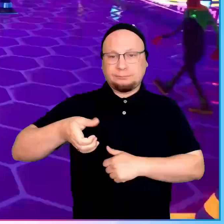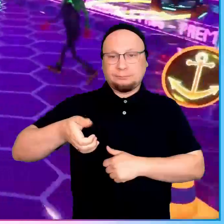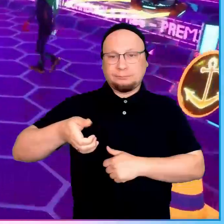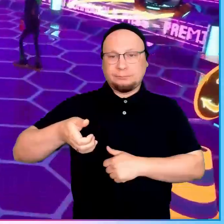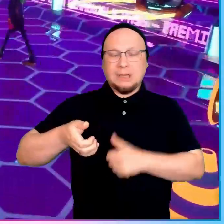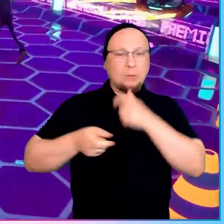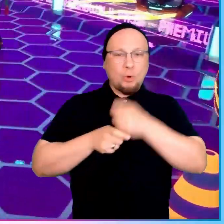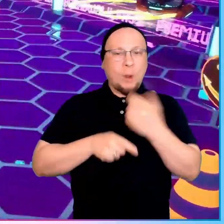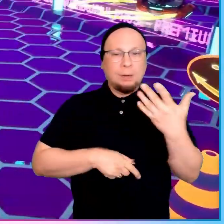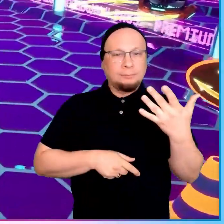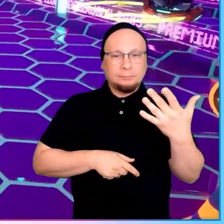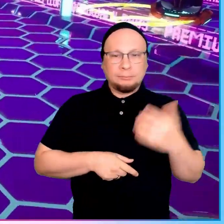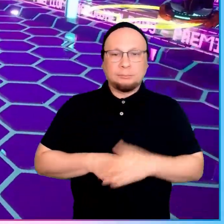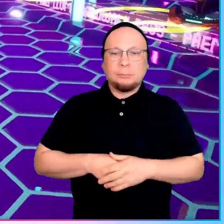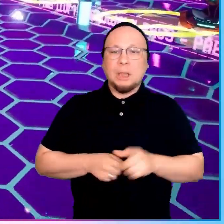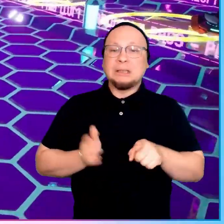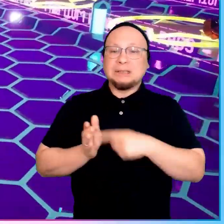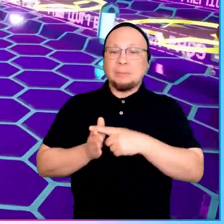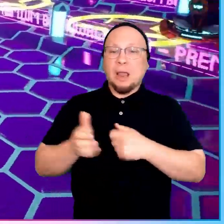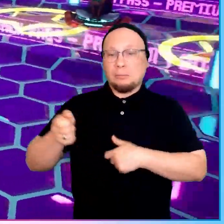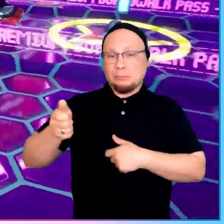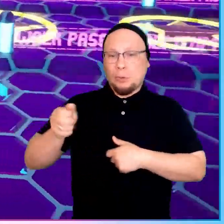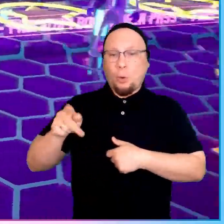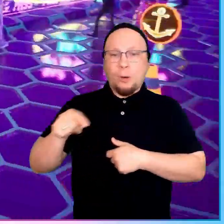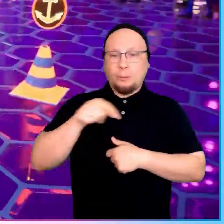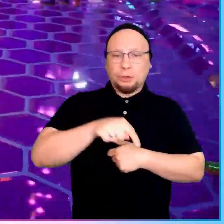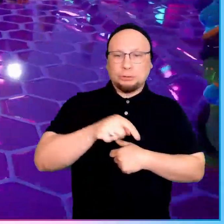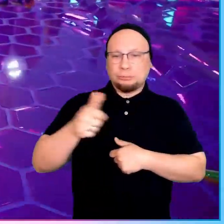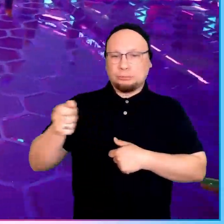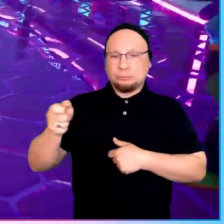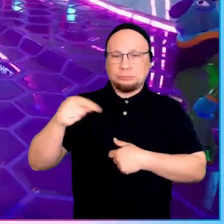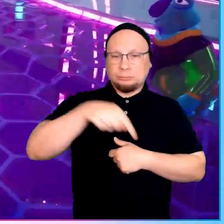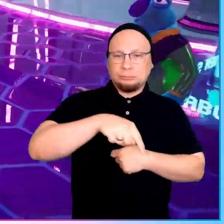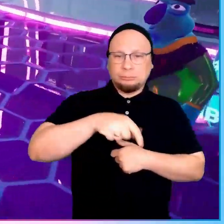other buttons might be needed, this makes the majority of the game playable with one hand.